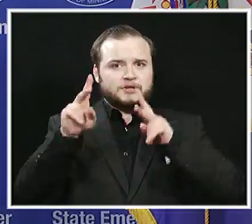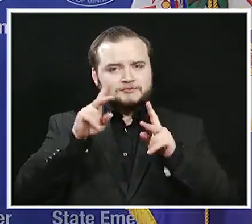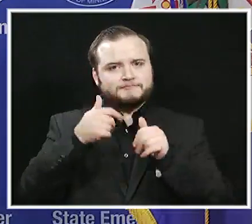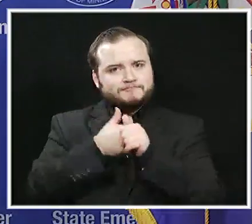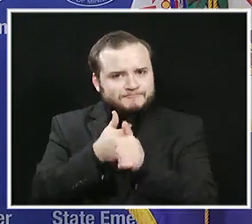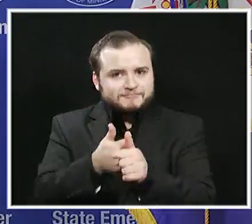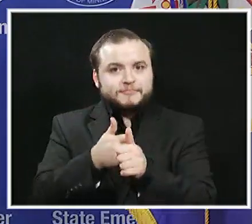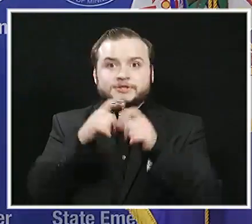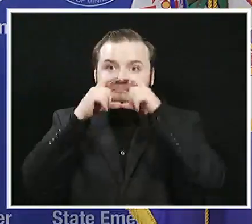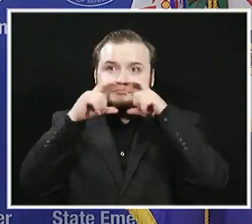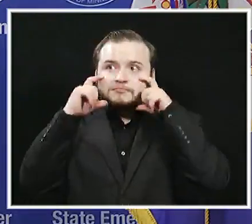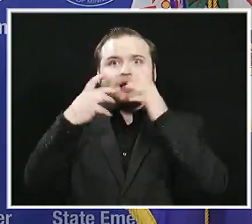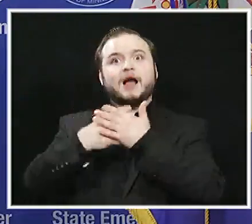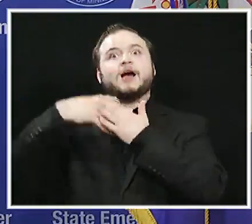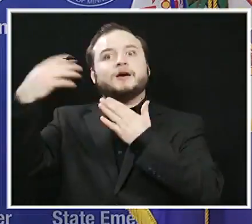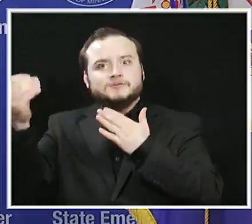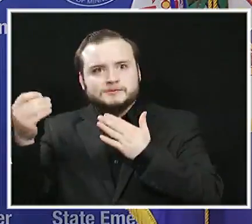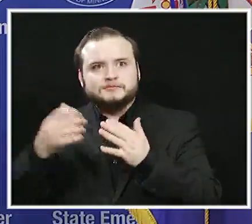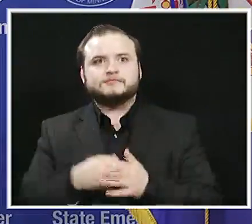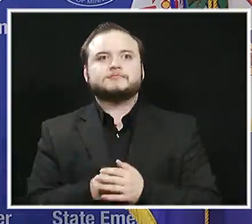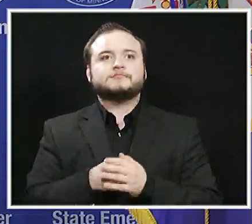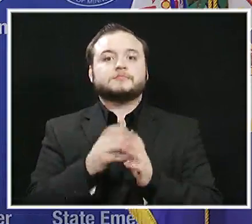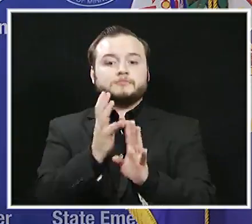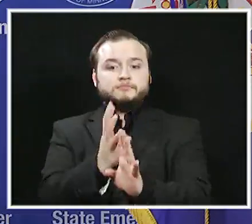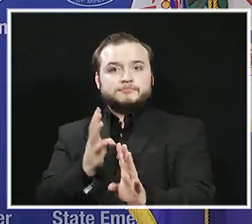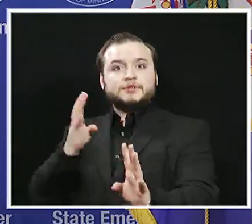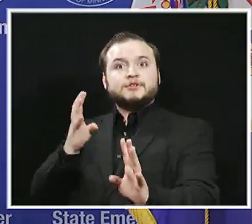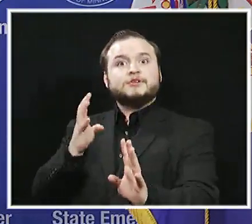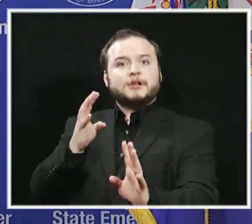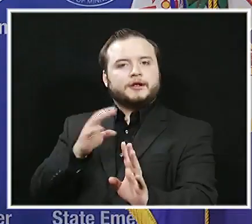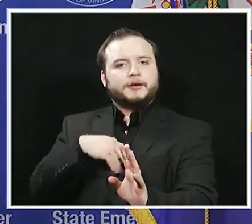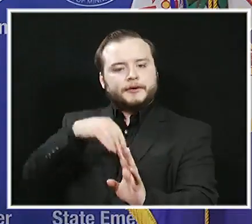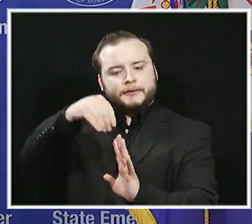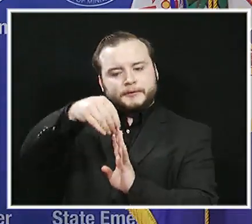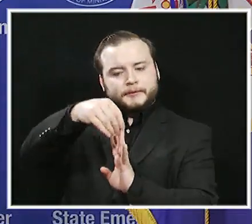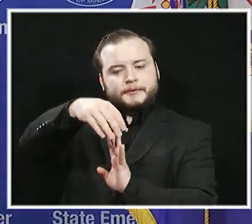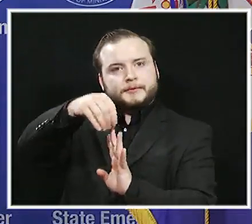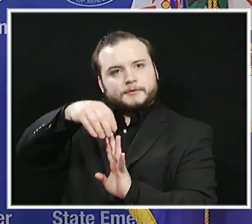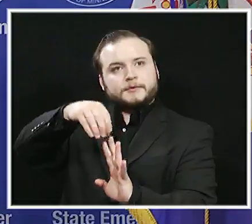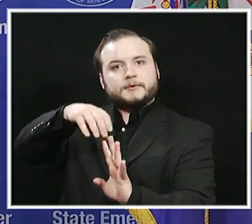Is it pleasant to go out in a mask? Is it pleasant to wait six foot before you go into